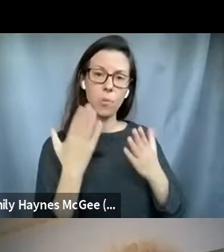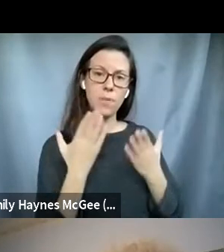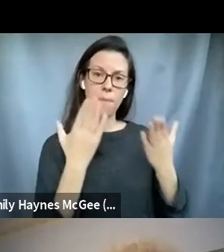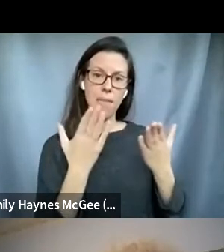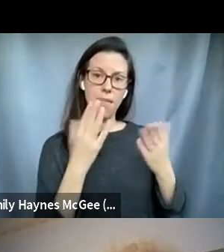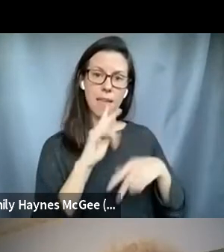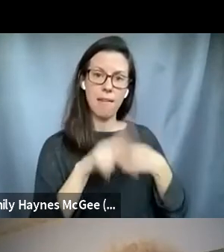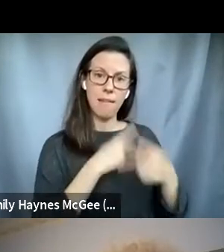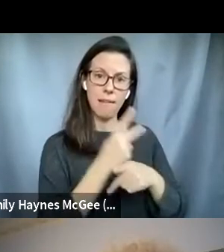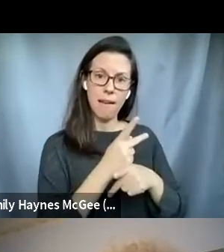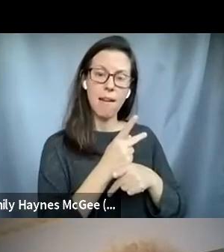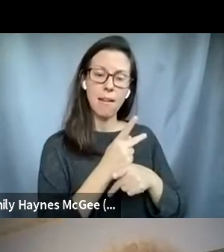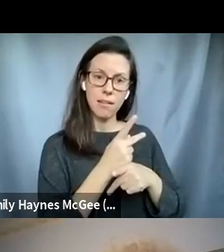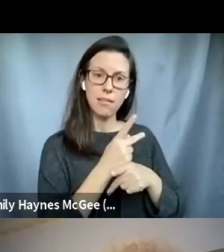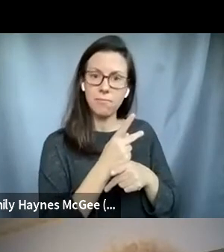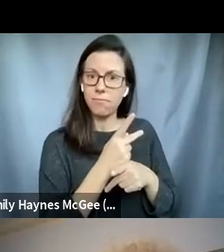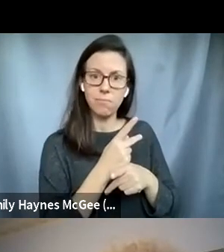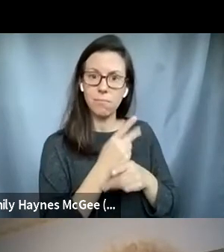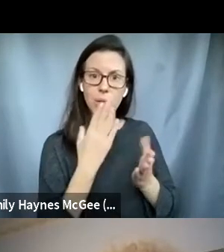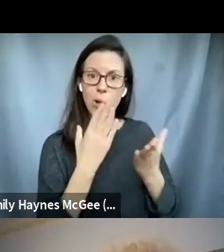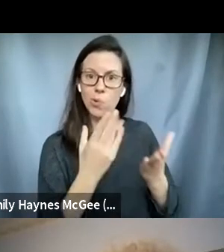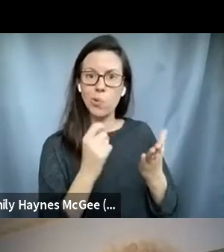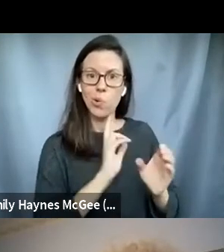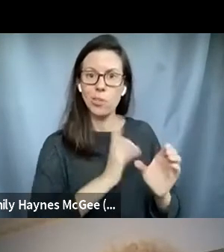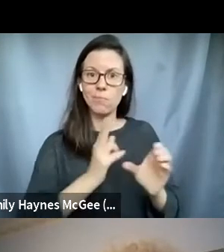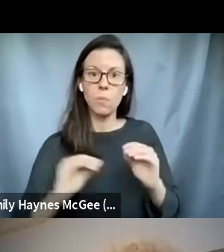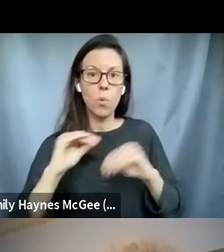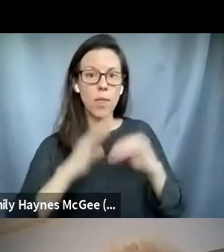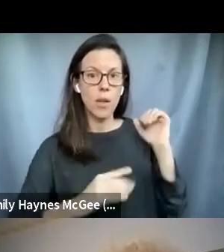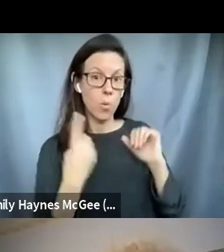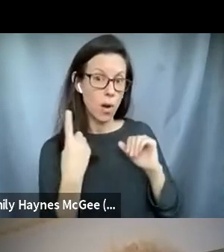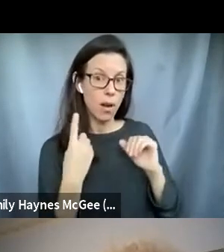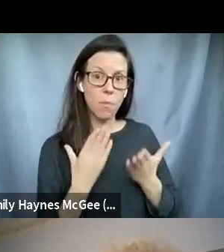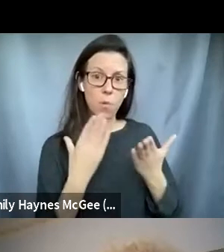or being a part of more than one proposal.